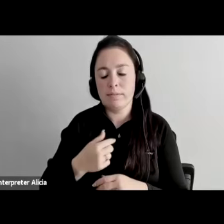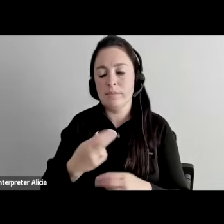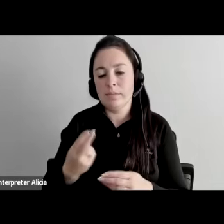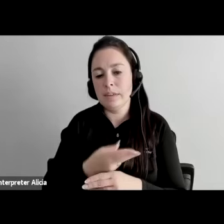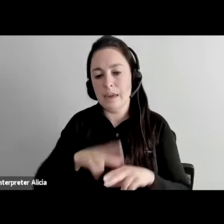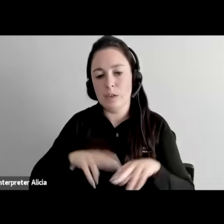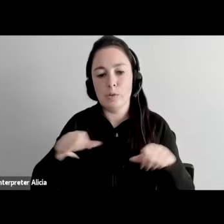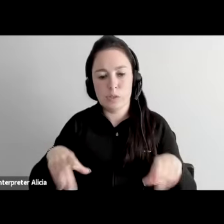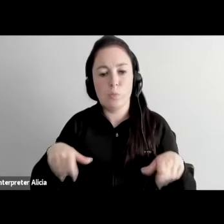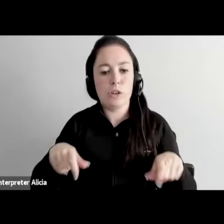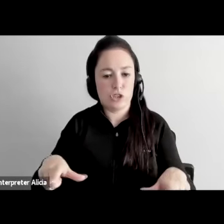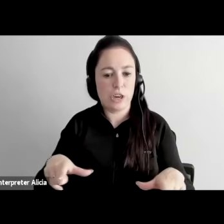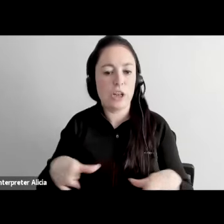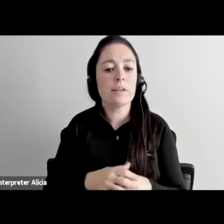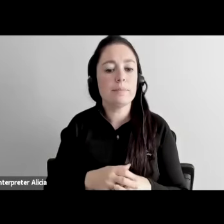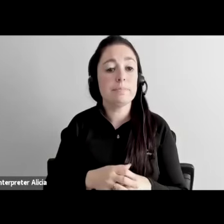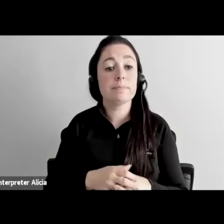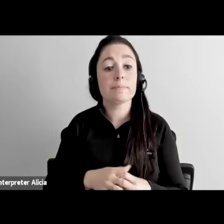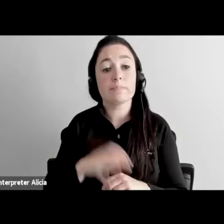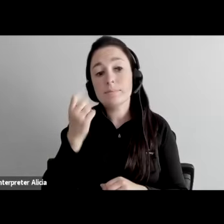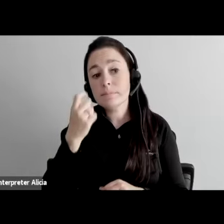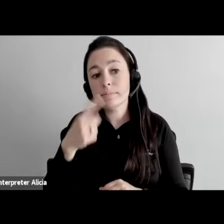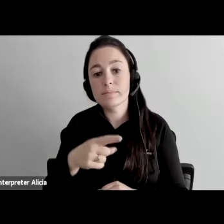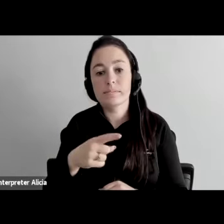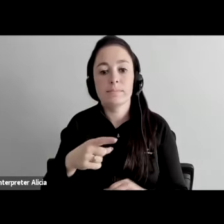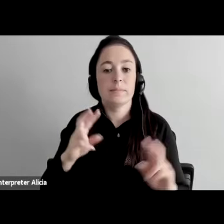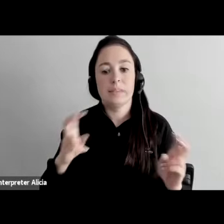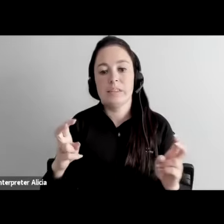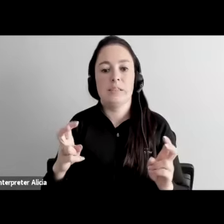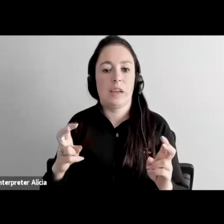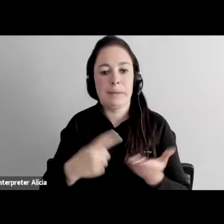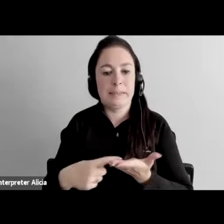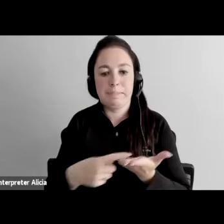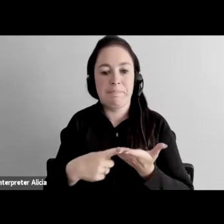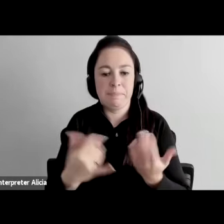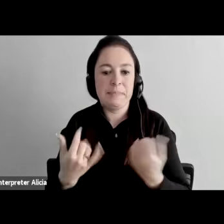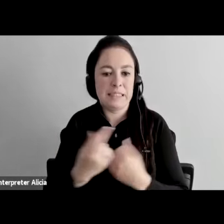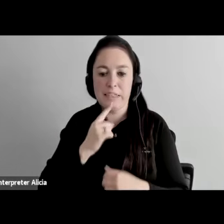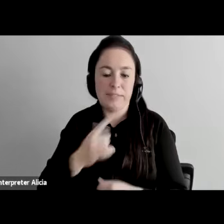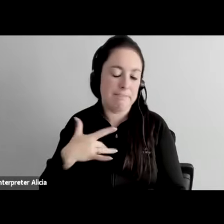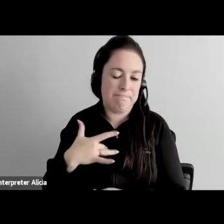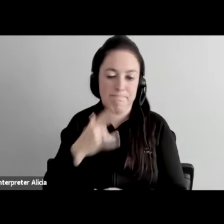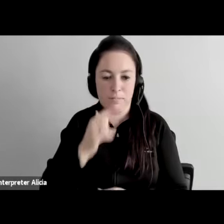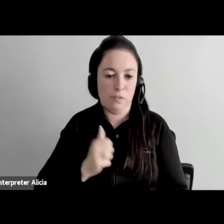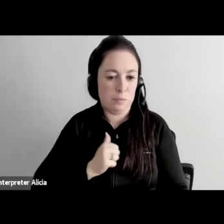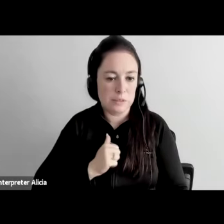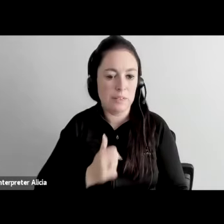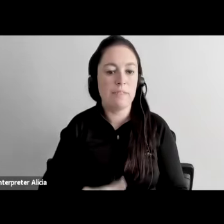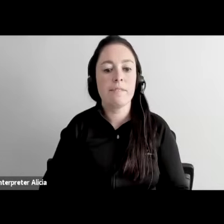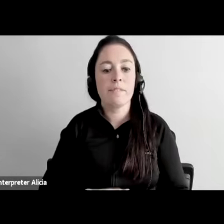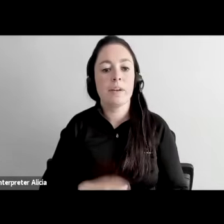This particular topic is near and dear to my heart. As a brief visual description, I'm a white